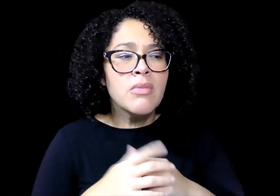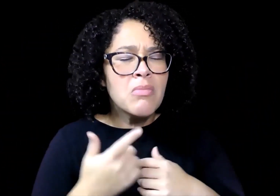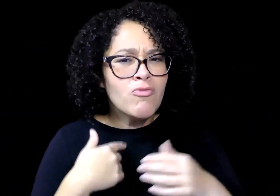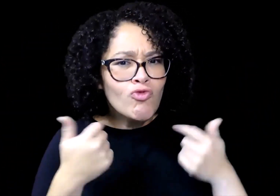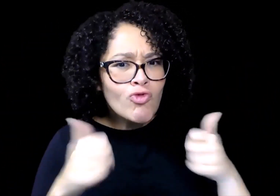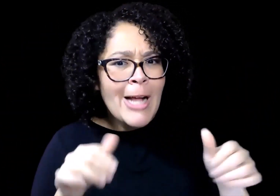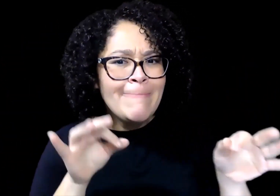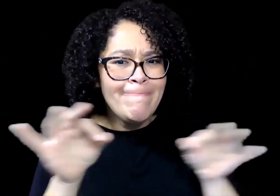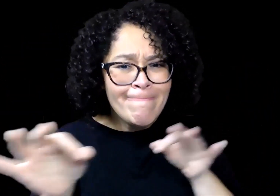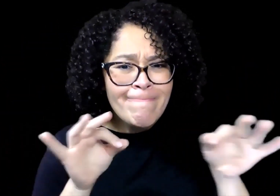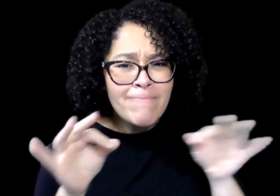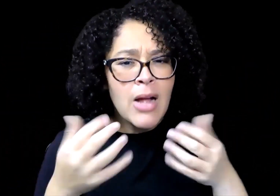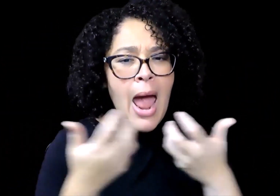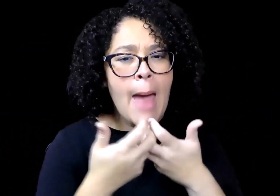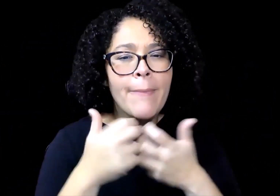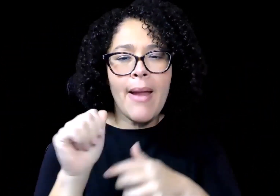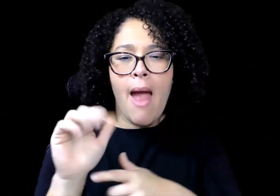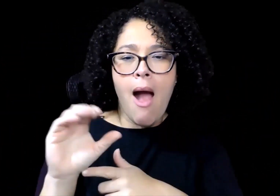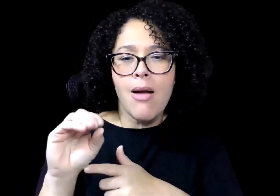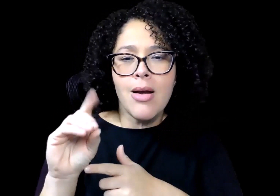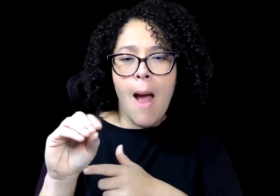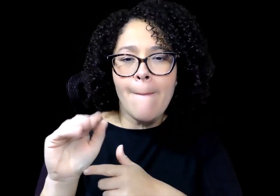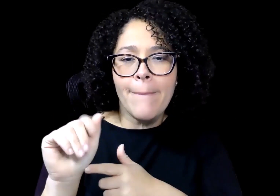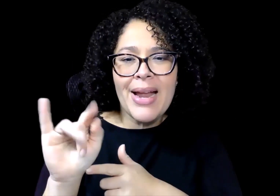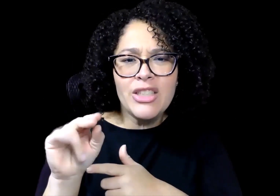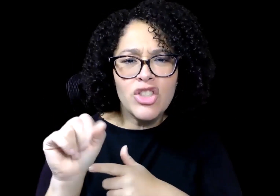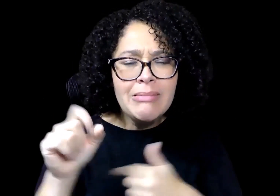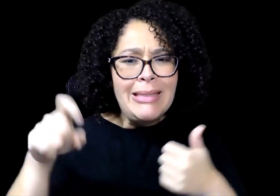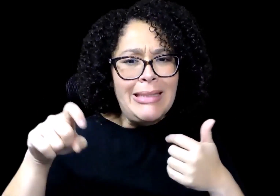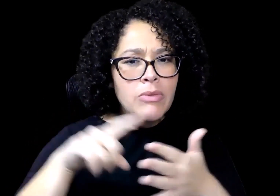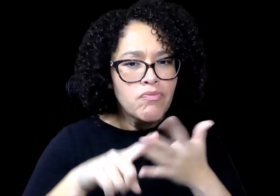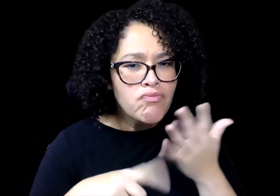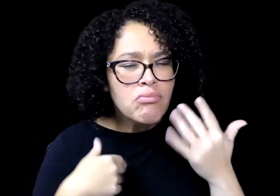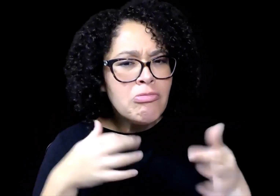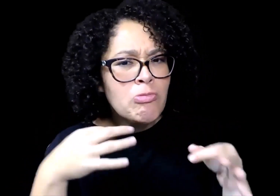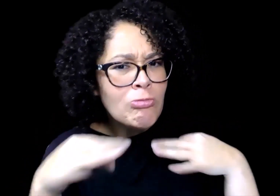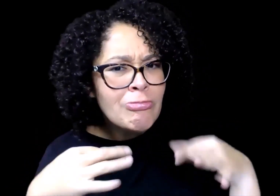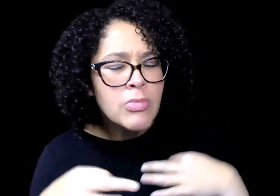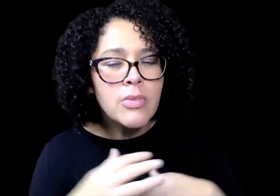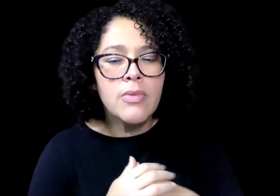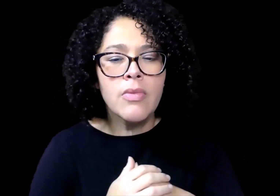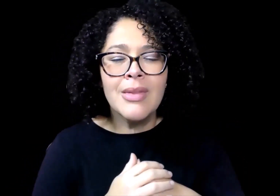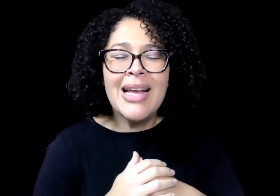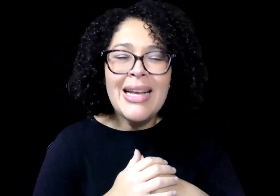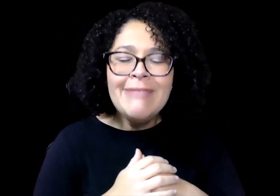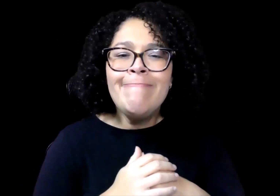there's an emergency or an alarm and I tried to explain that I would use reasonable accommodations